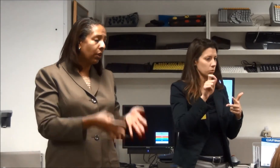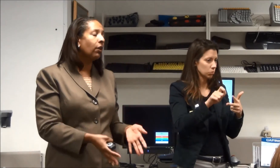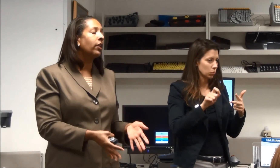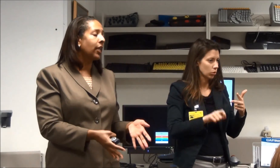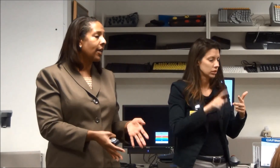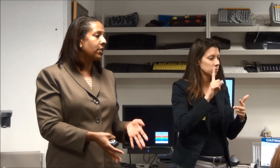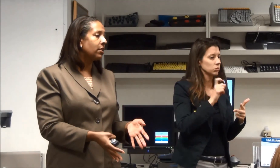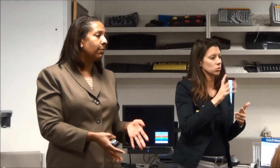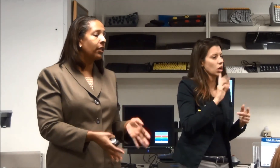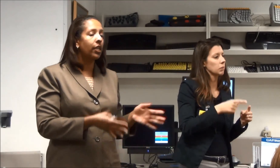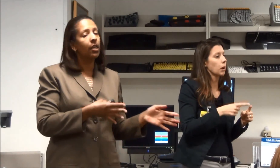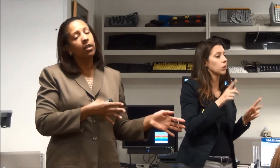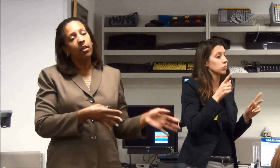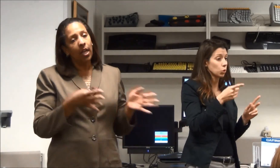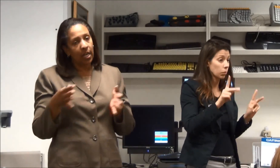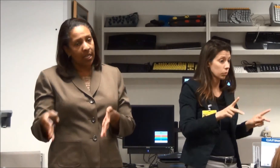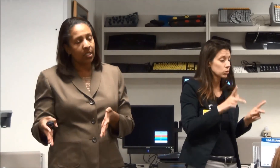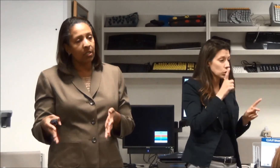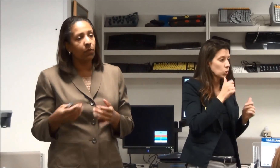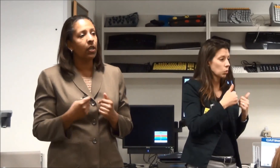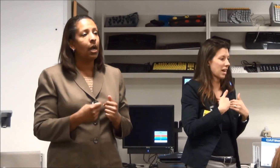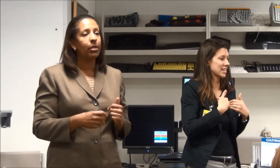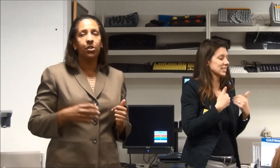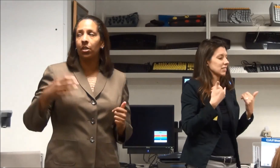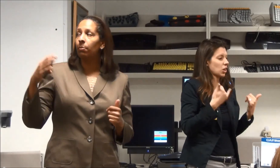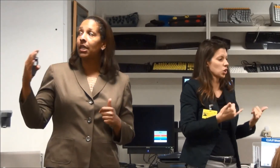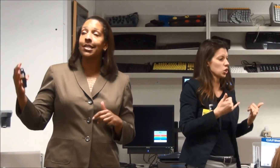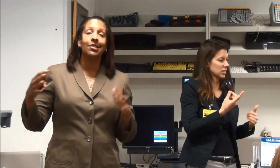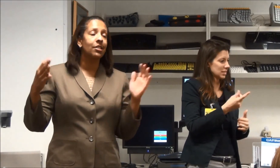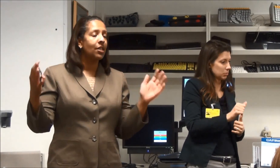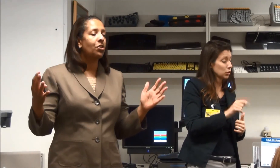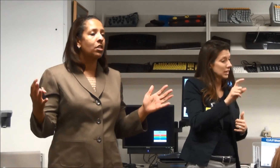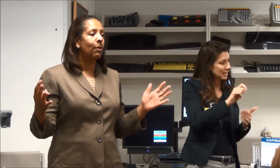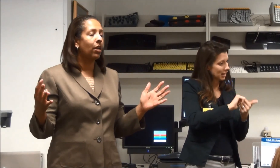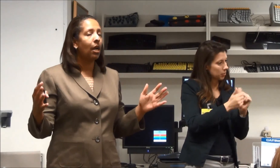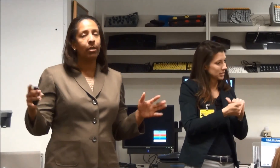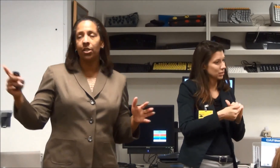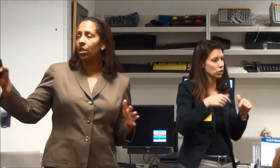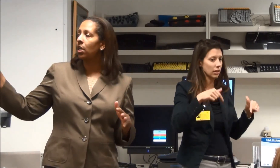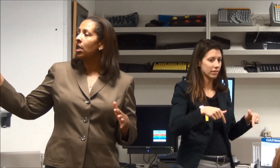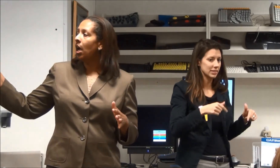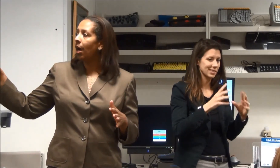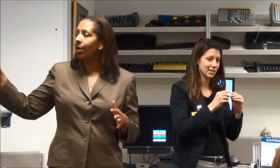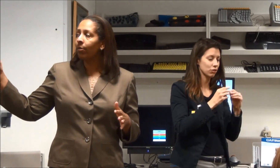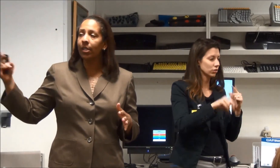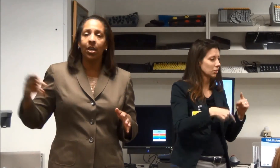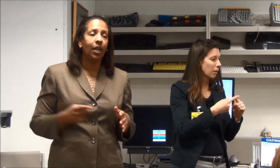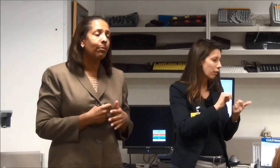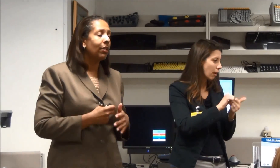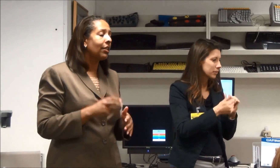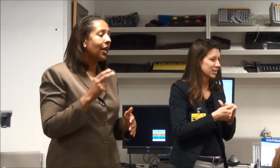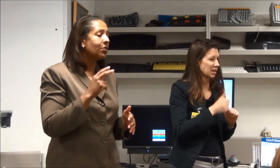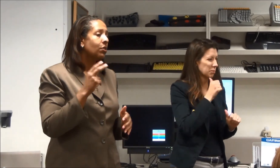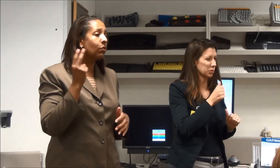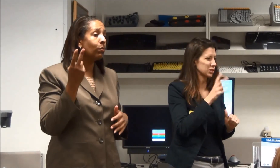who currently has a disability and has a need for accommodation, and because this session is about accommodation I'm not really talking about the last two.